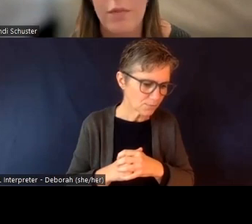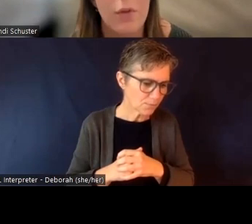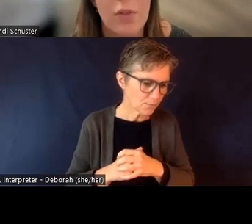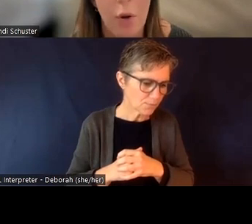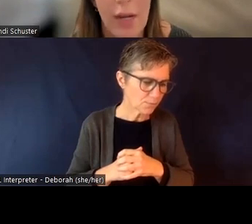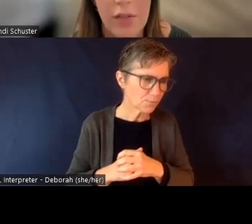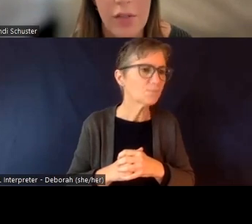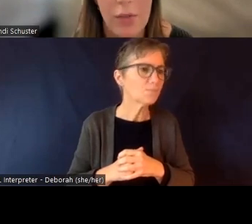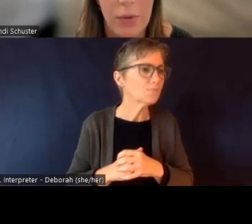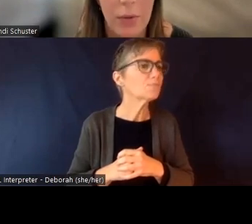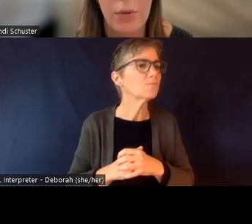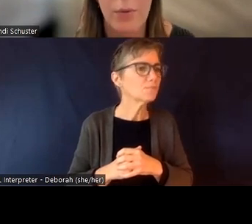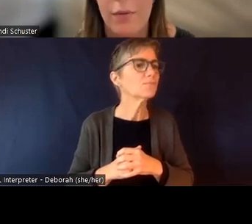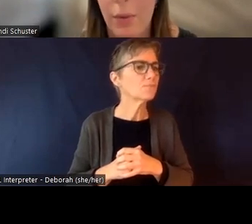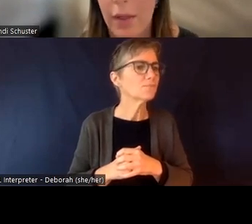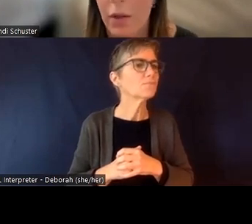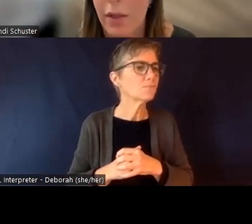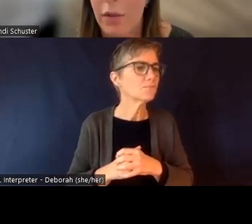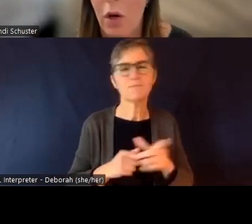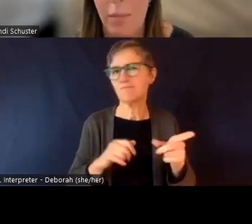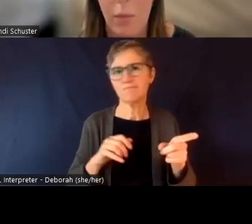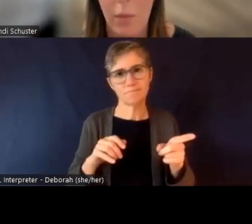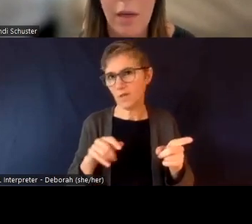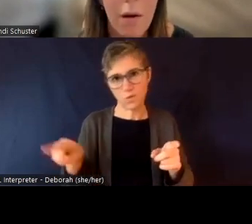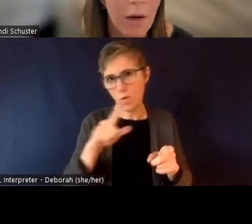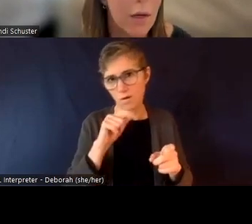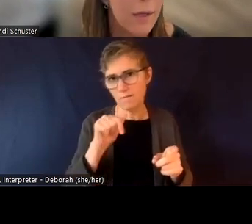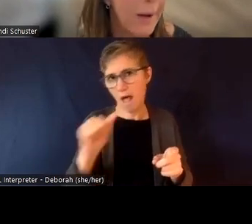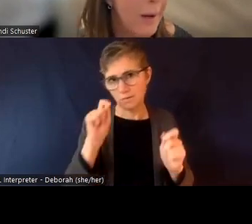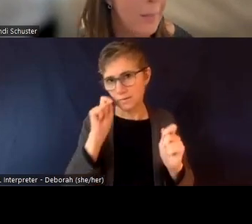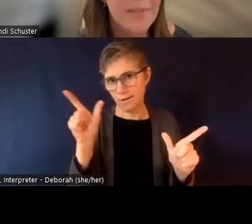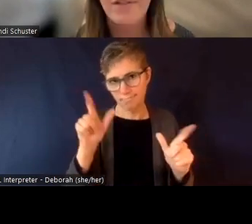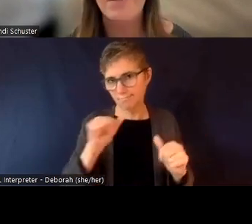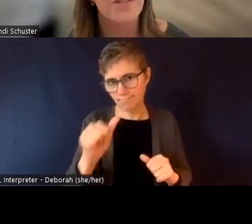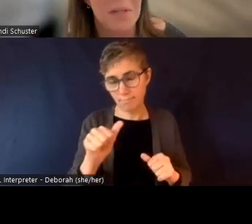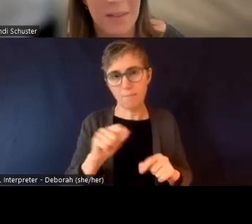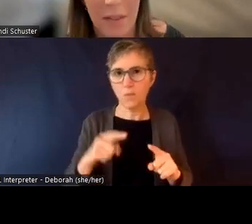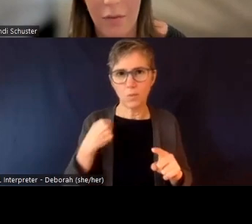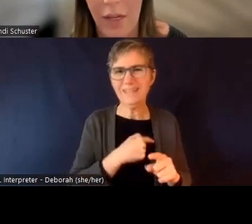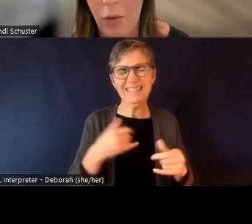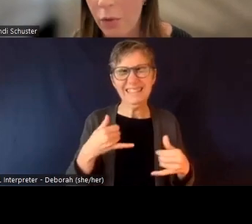be of no surprise to everyone on this call, but we are still in the midst of a youth